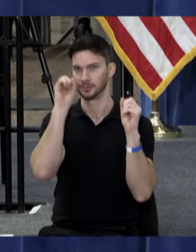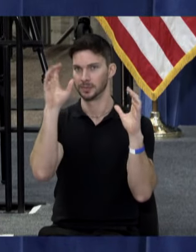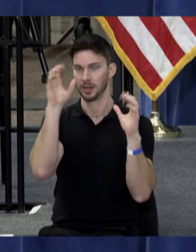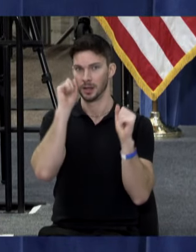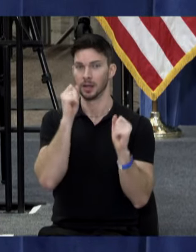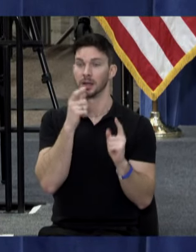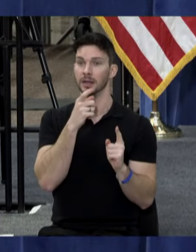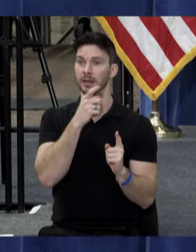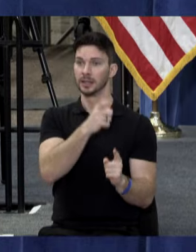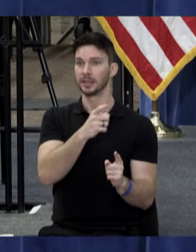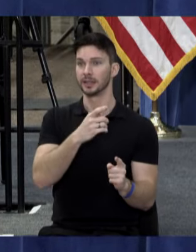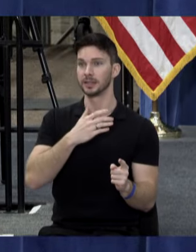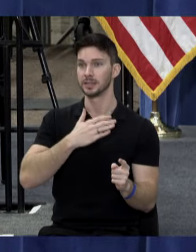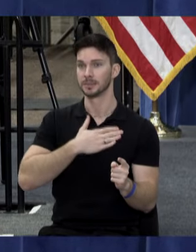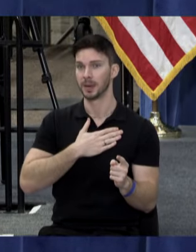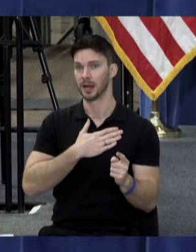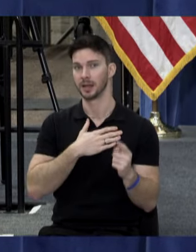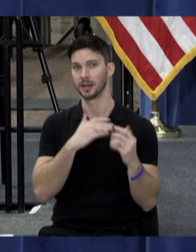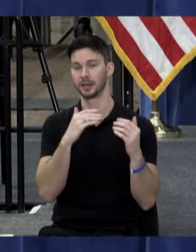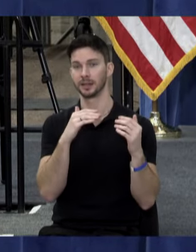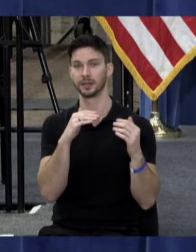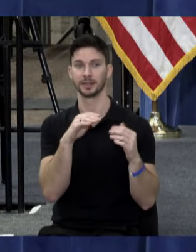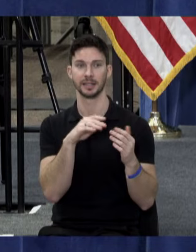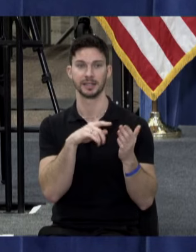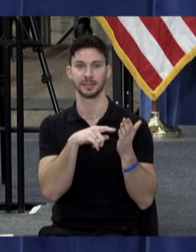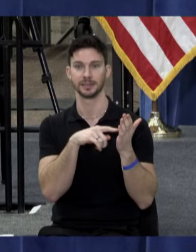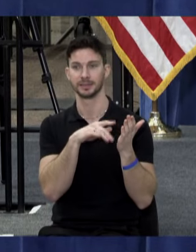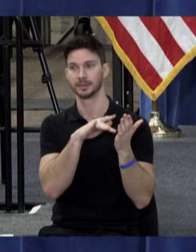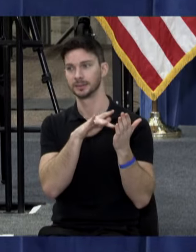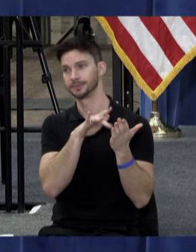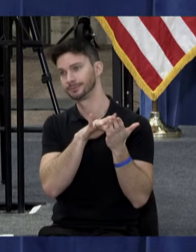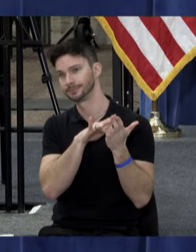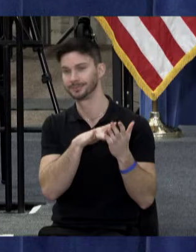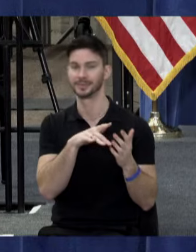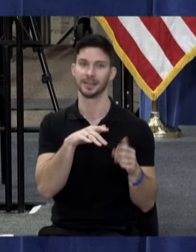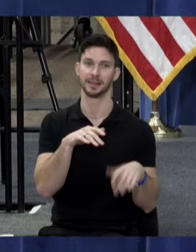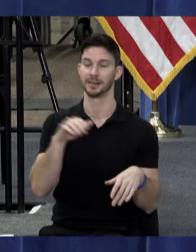my pill container, reminds me to take the pills along with Alexa and one of our dogs, because he